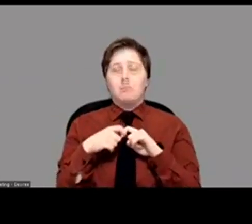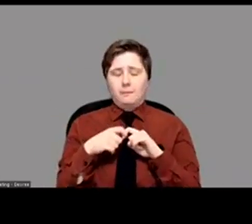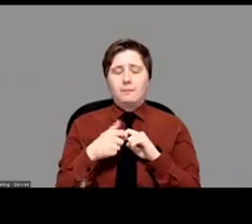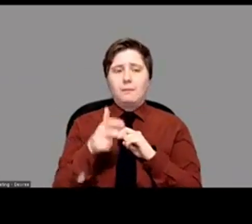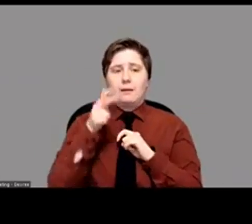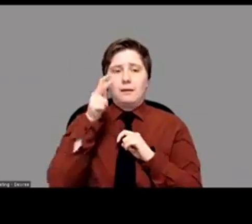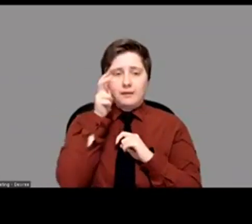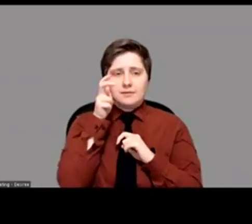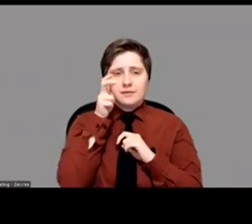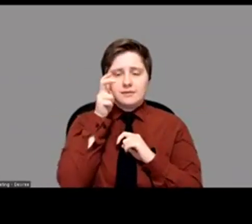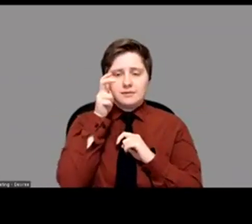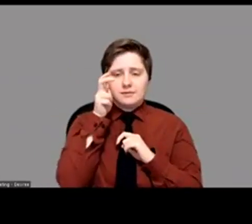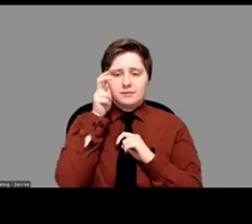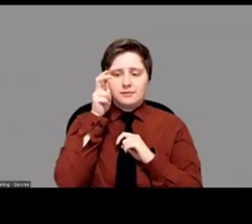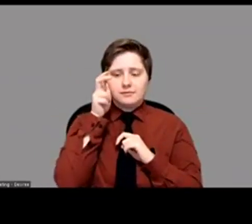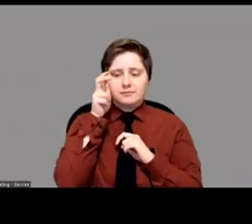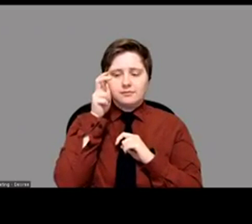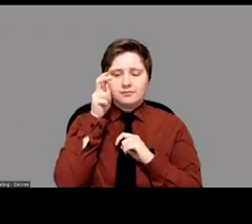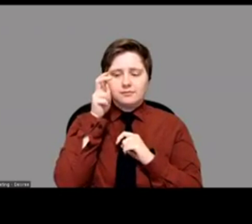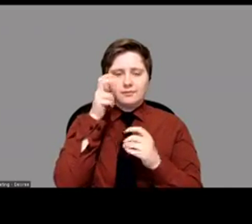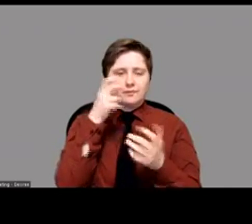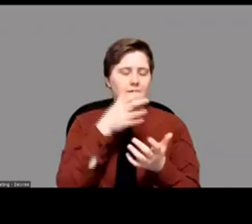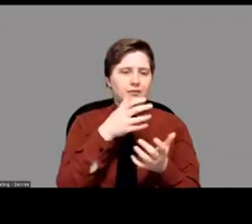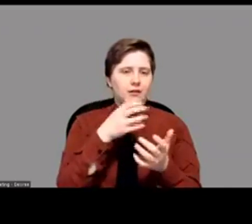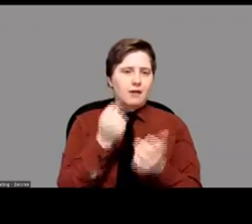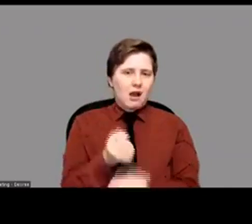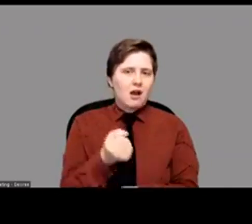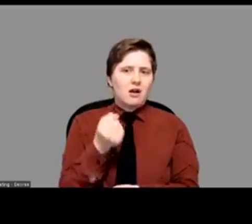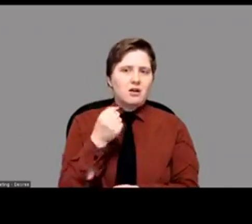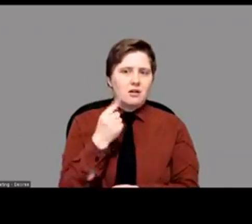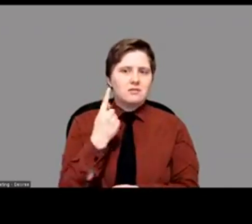And and understand what the voters